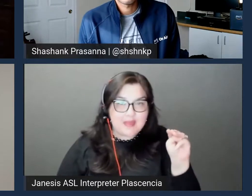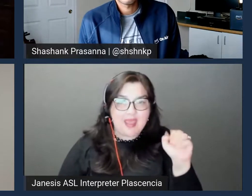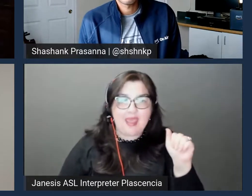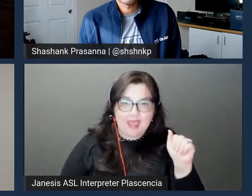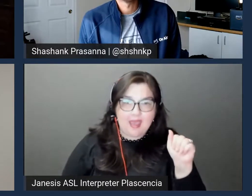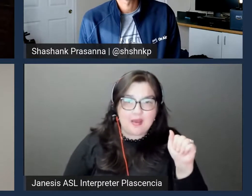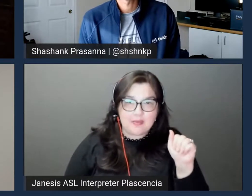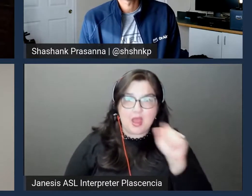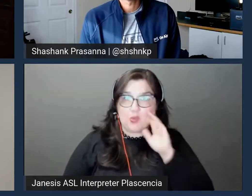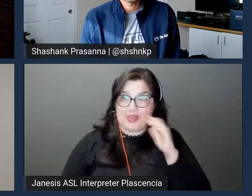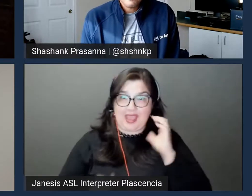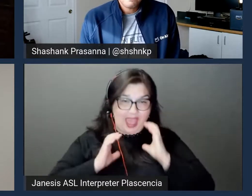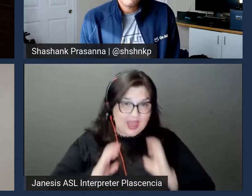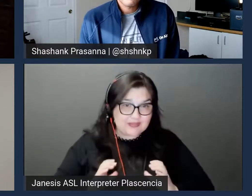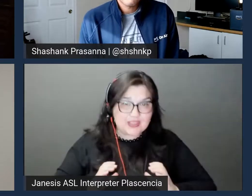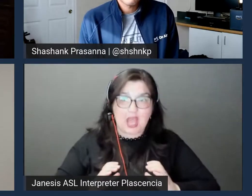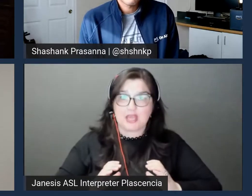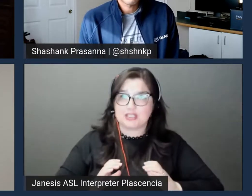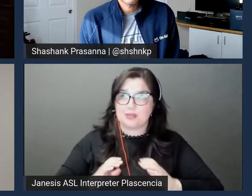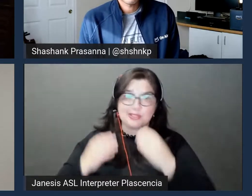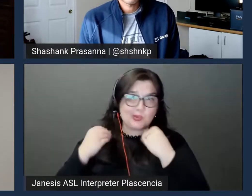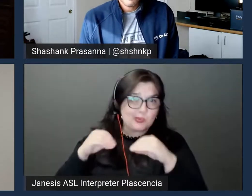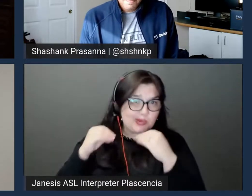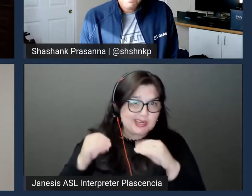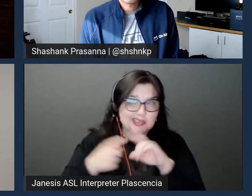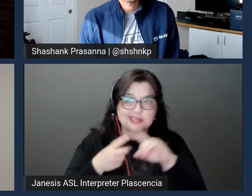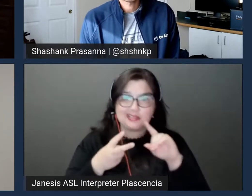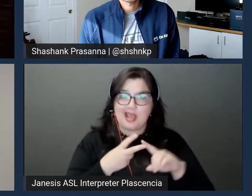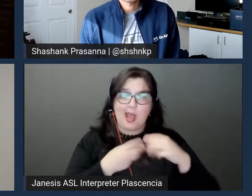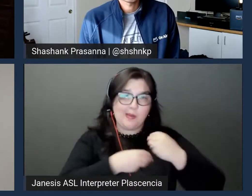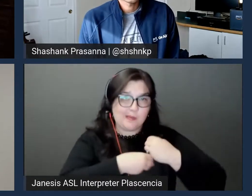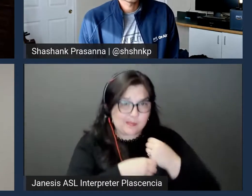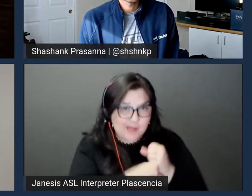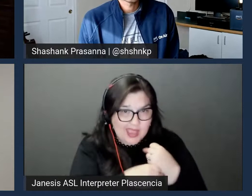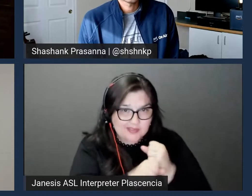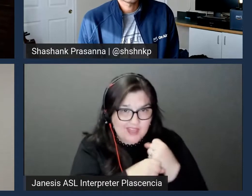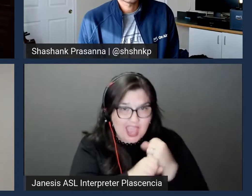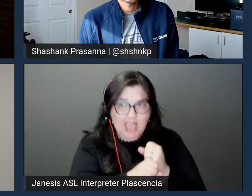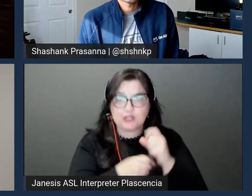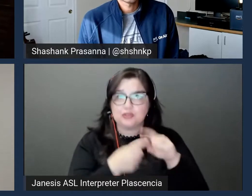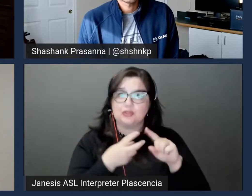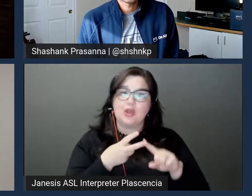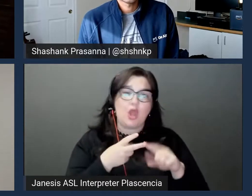We have customers in retail, we have customers in manufacturing, we have customers in quick service restaurants,